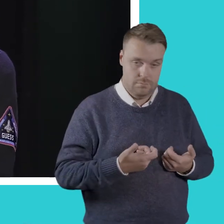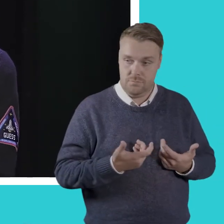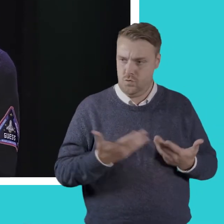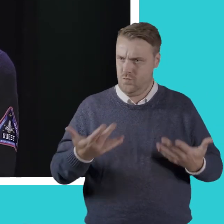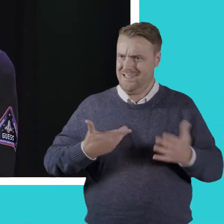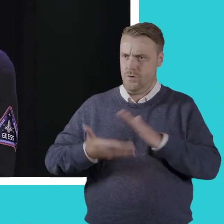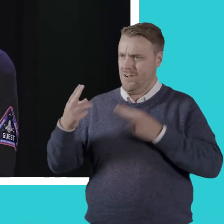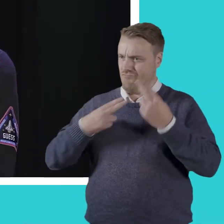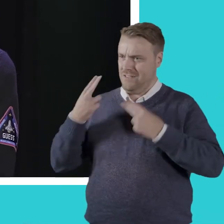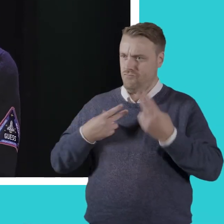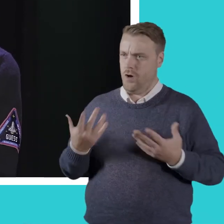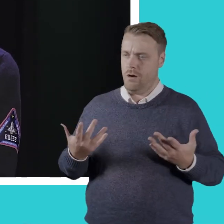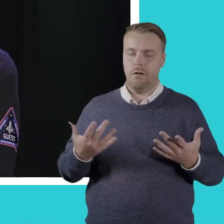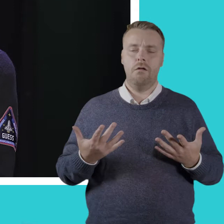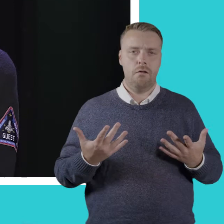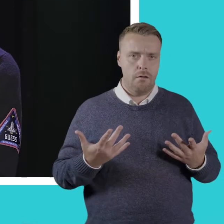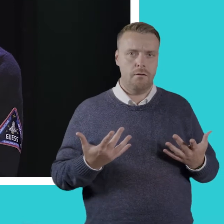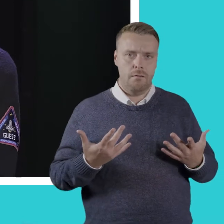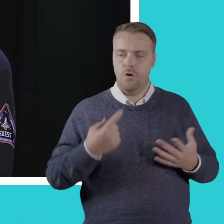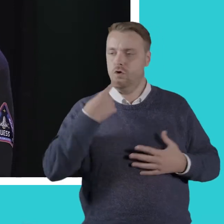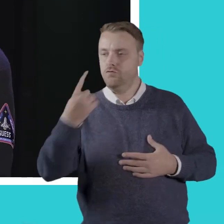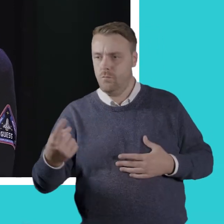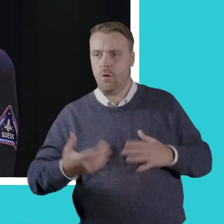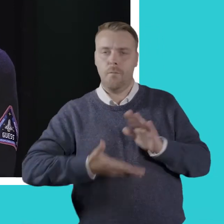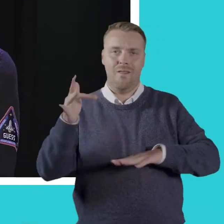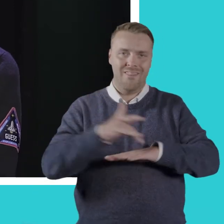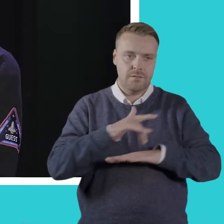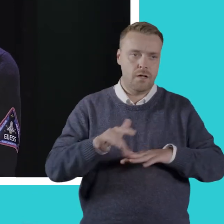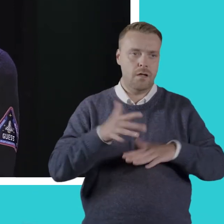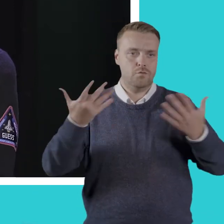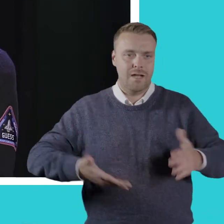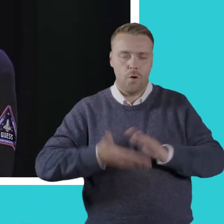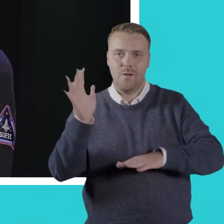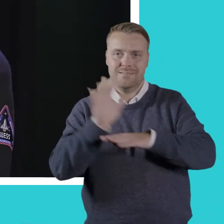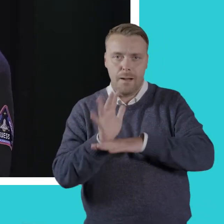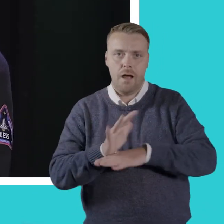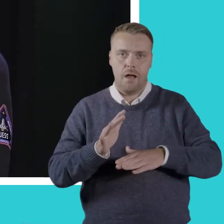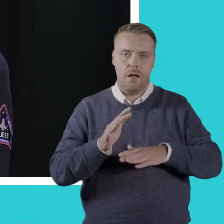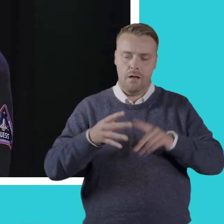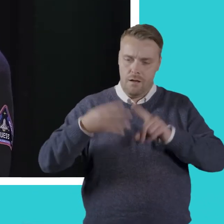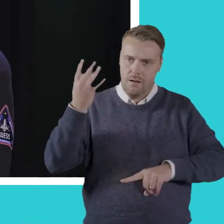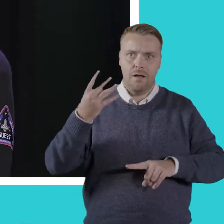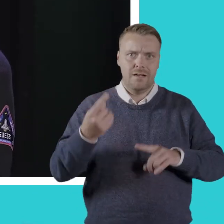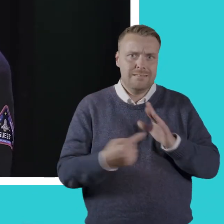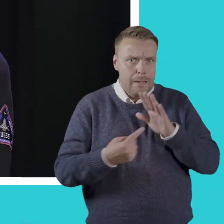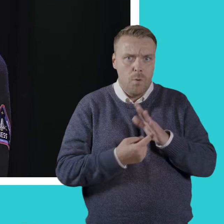Obviously budget myself today I'm going to a restaurant. Tomorrow I'm going to the theater. Today I'm going to the cinema. all this kind of stuff's really important because I never used to